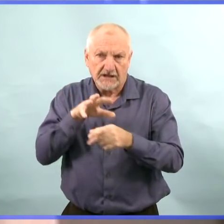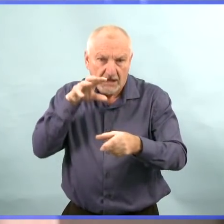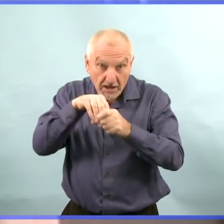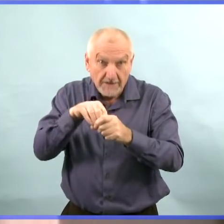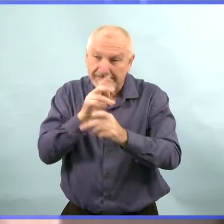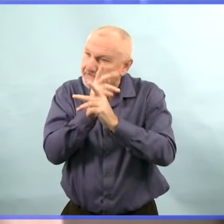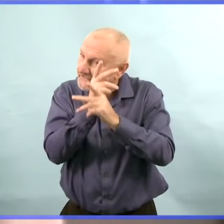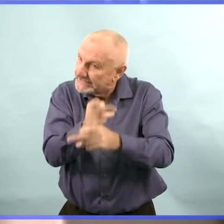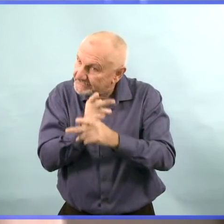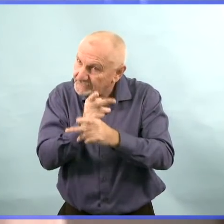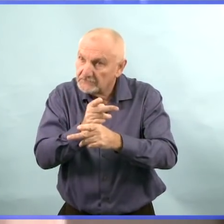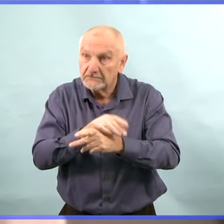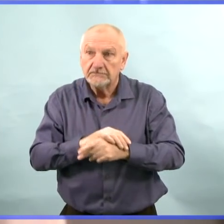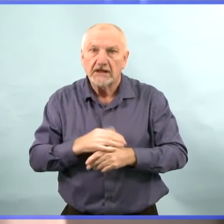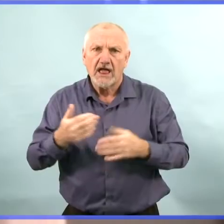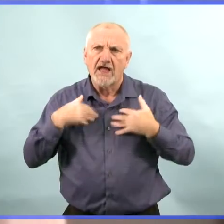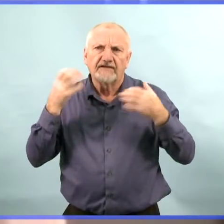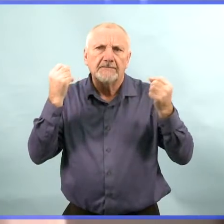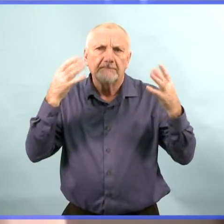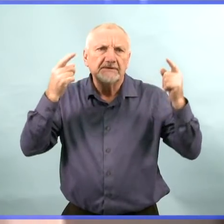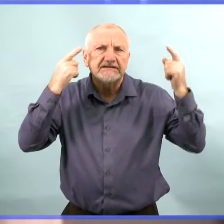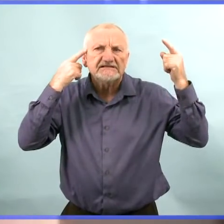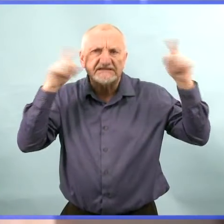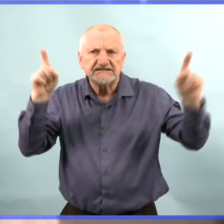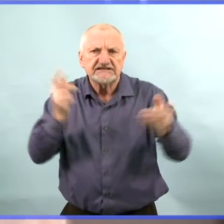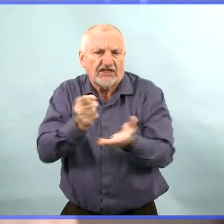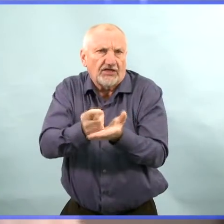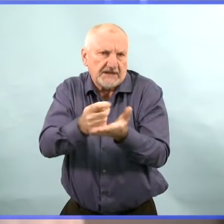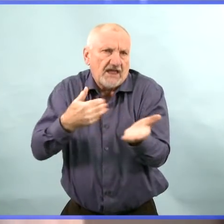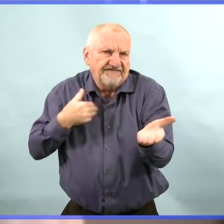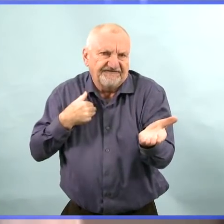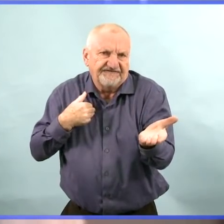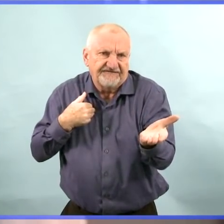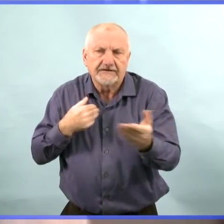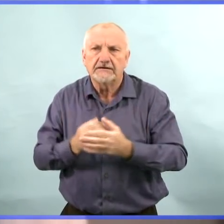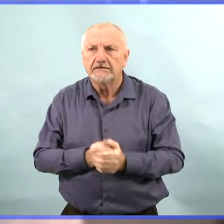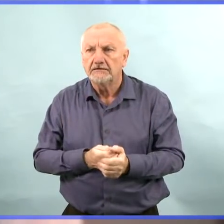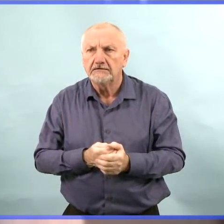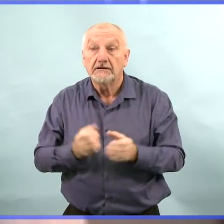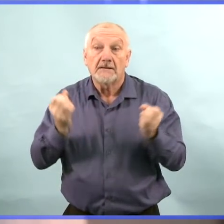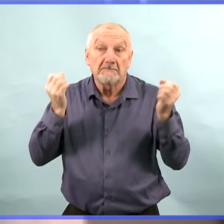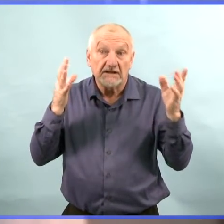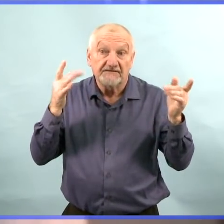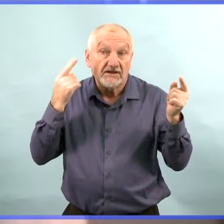effective treatments for hiv now and people living with hiv this is treated as a a chronic